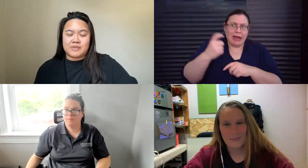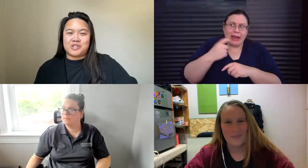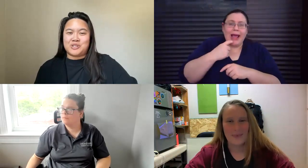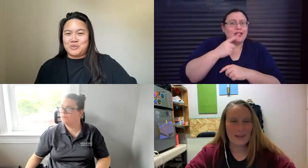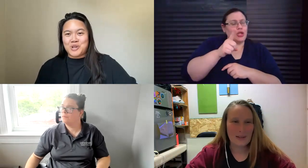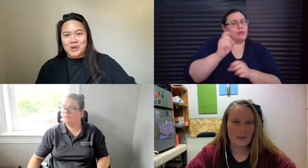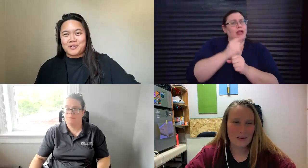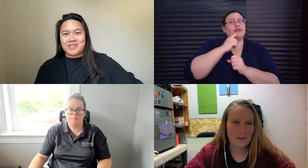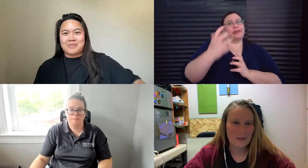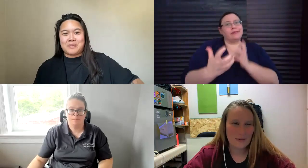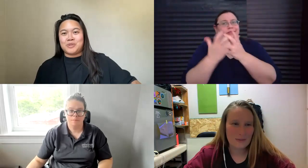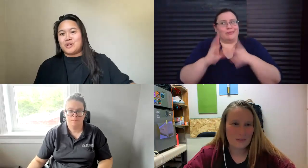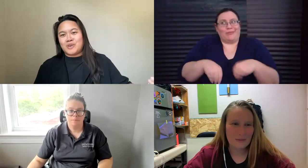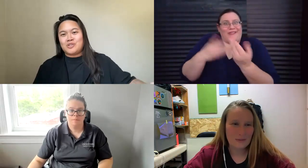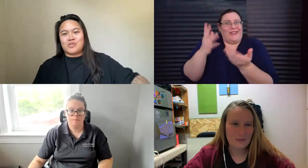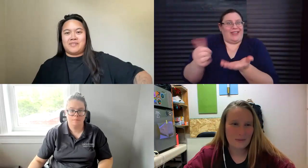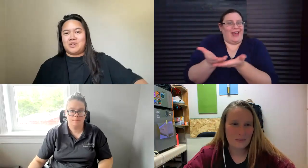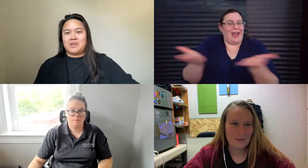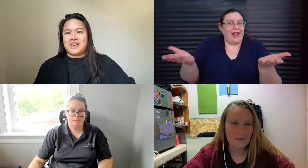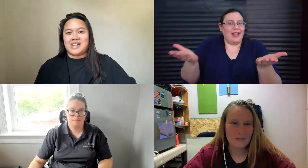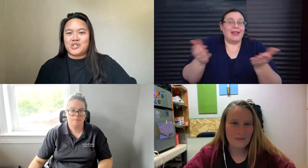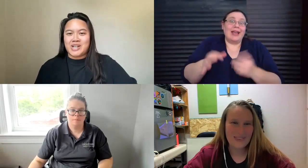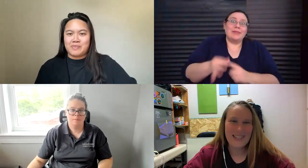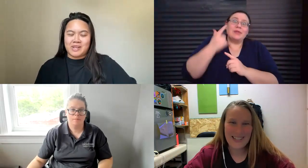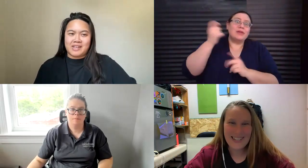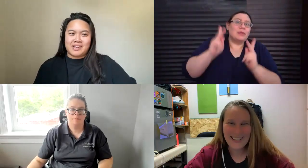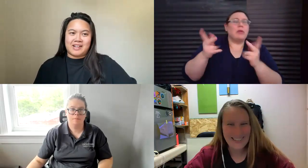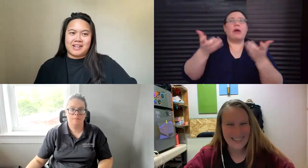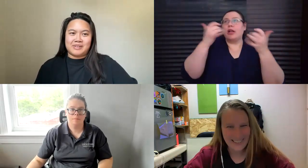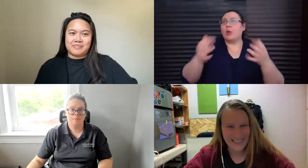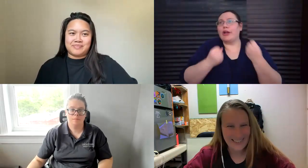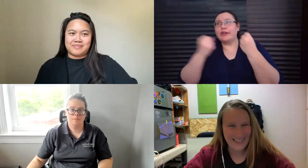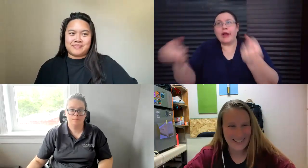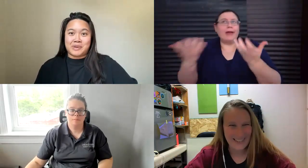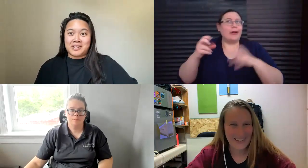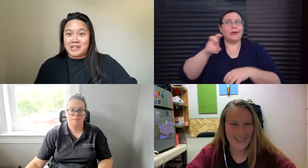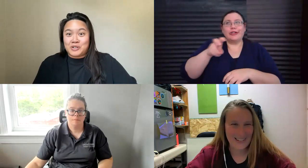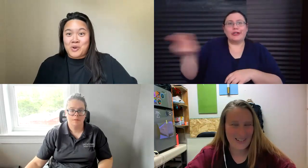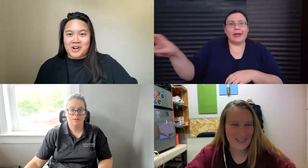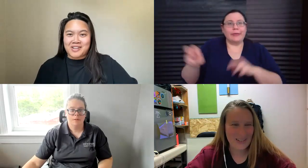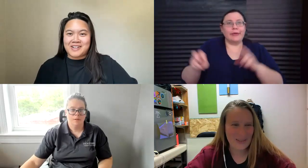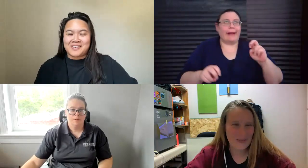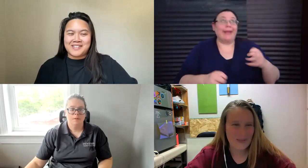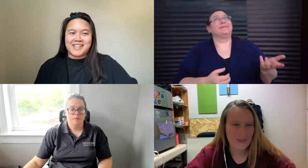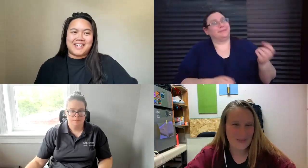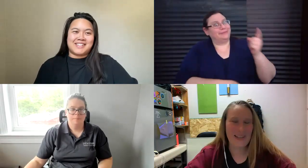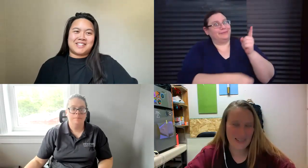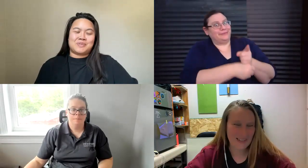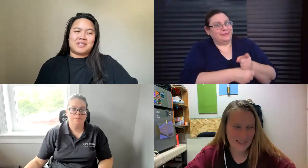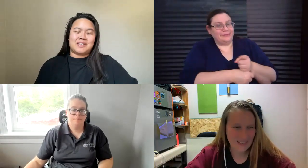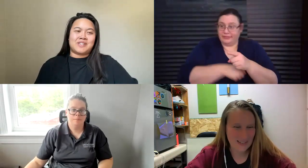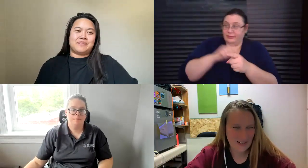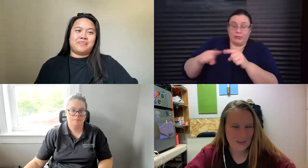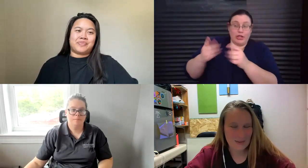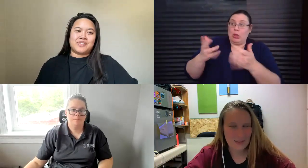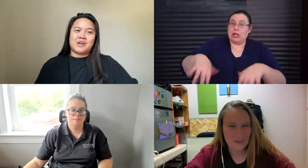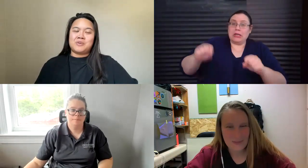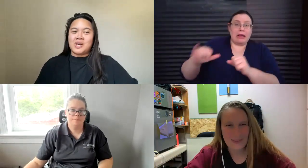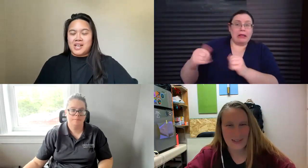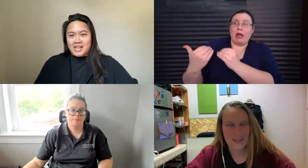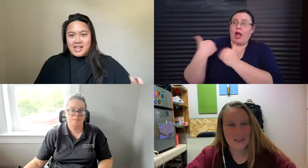Especially because you know people don't want to drive, don't want to make that trip, but here you are.